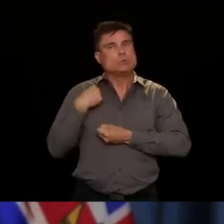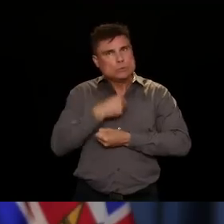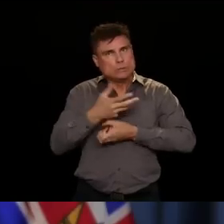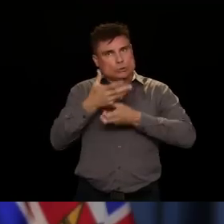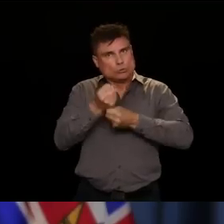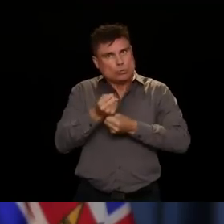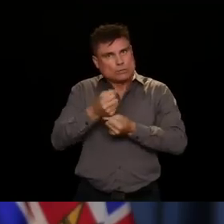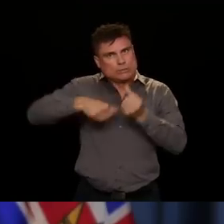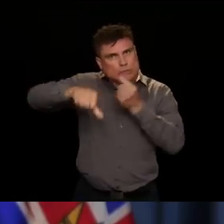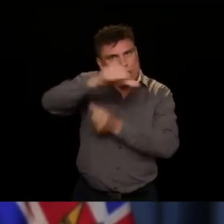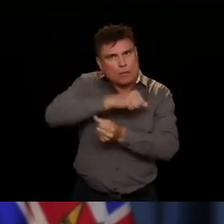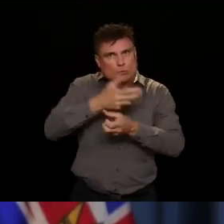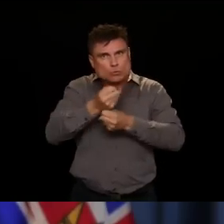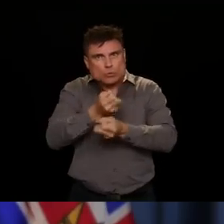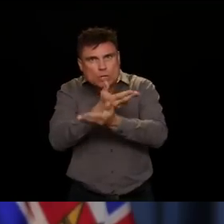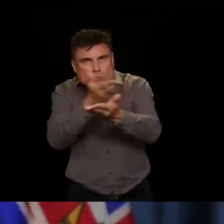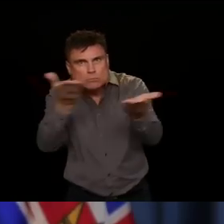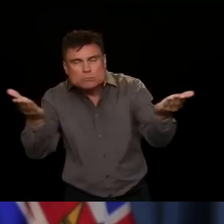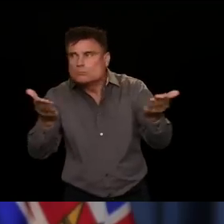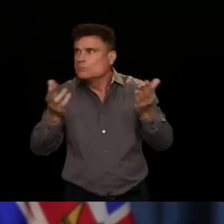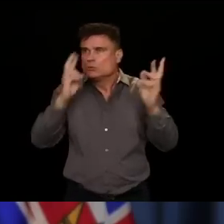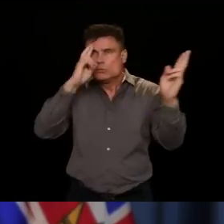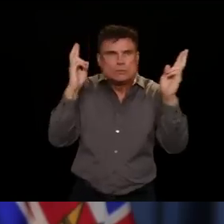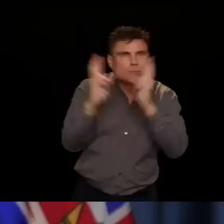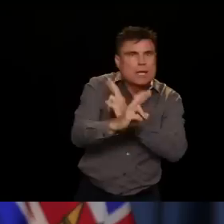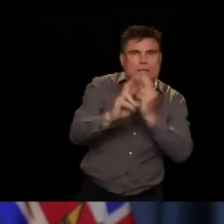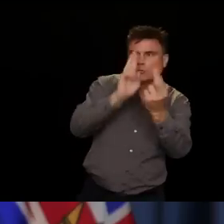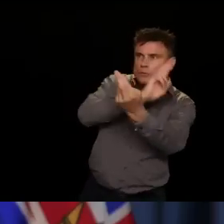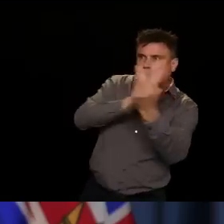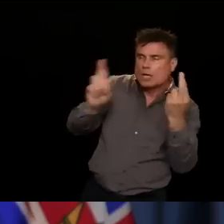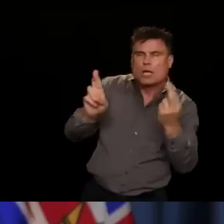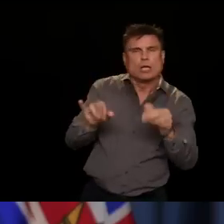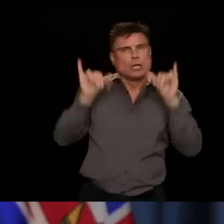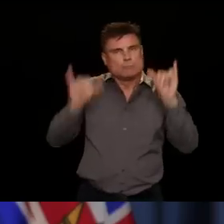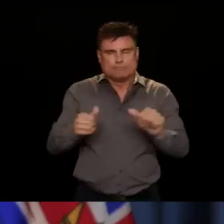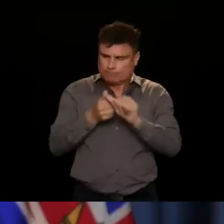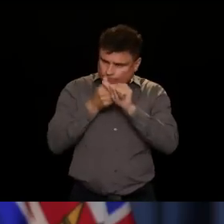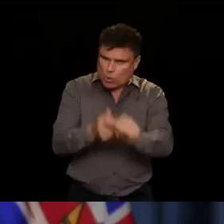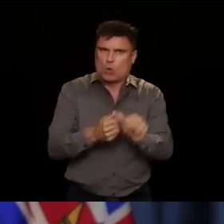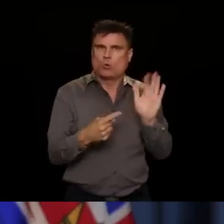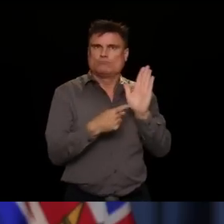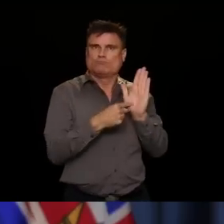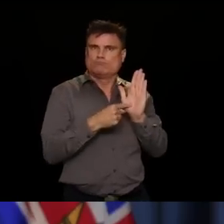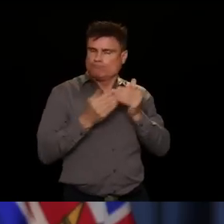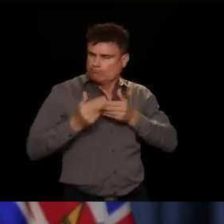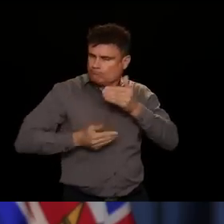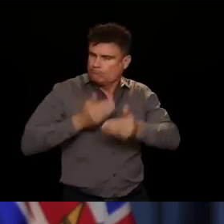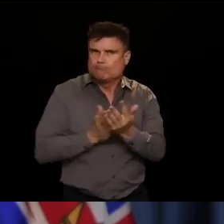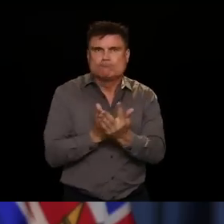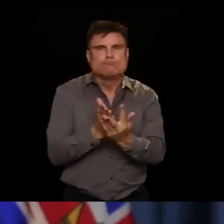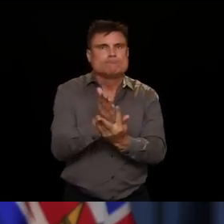continue to do the same. The glimmer of success we saw on the March 27 modelling has endured